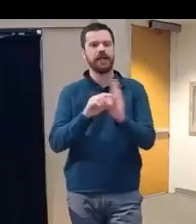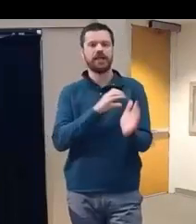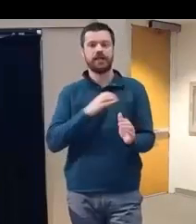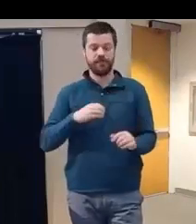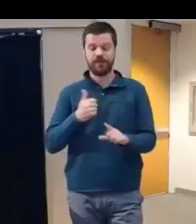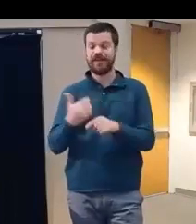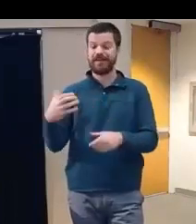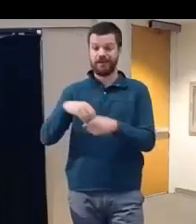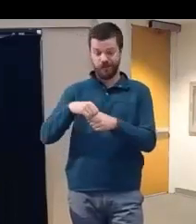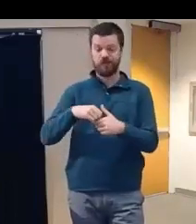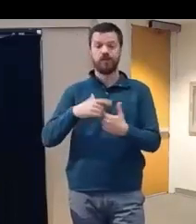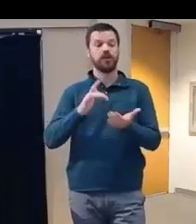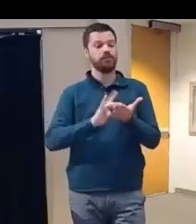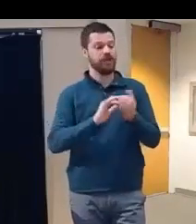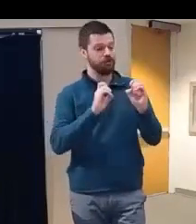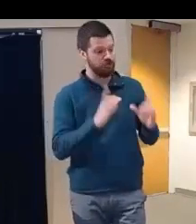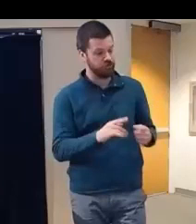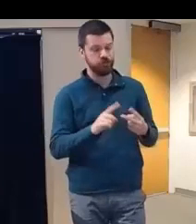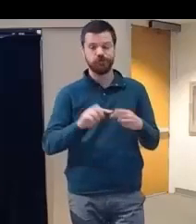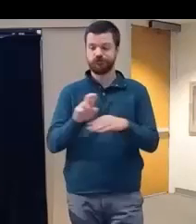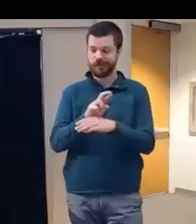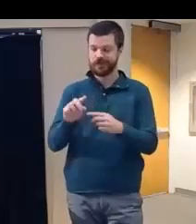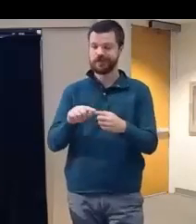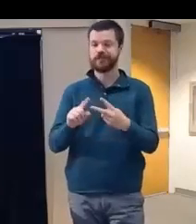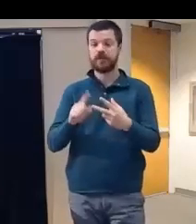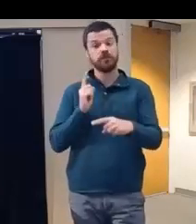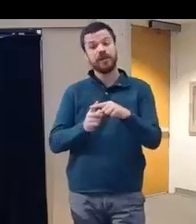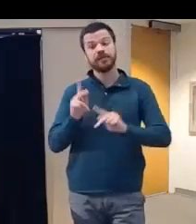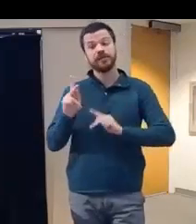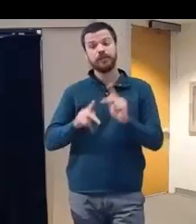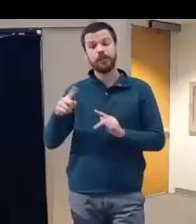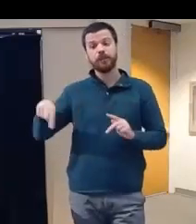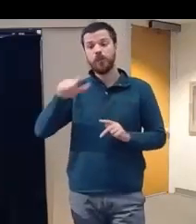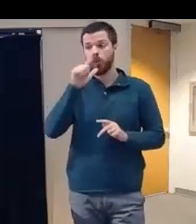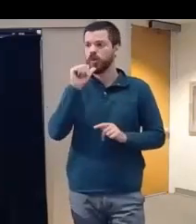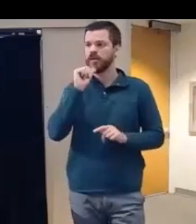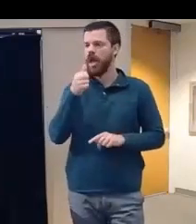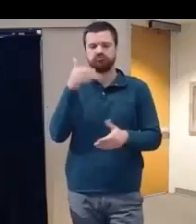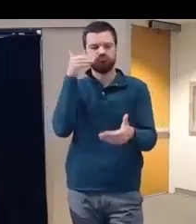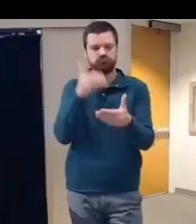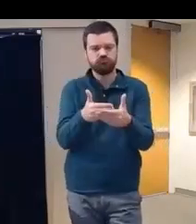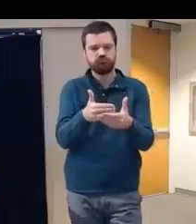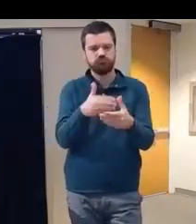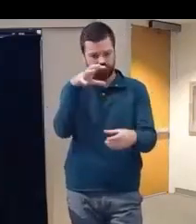Educators residents but also folks who are not um intimately involved in medical education to